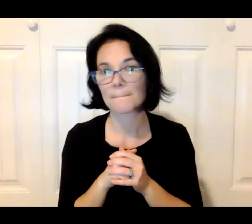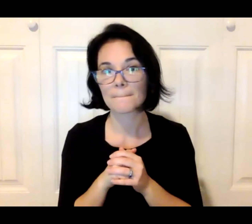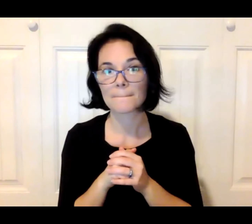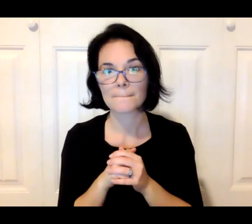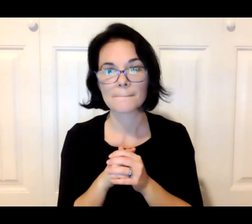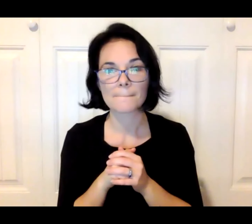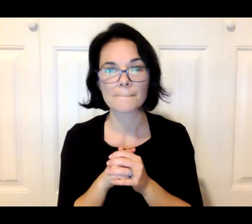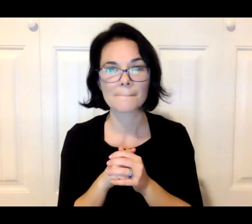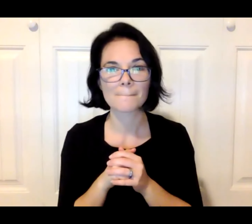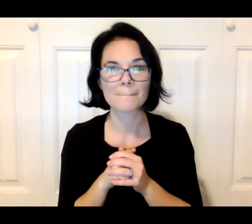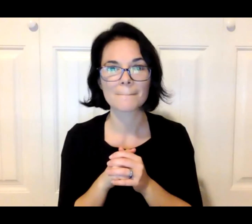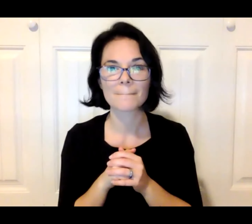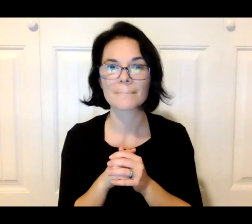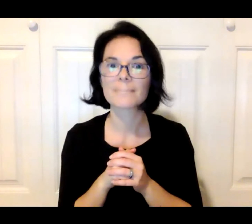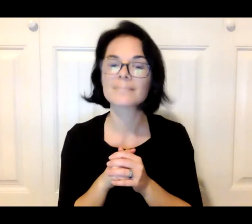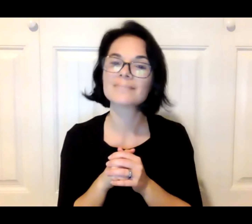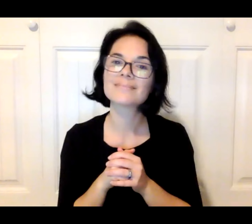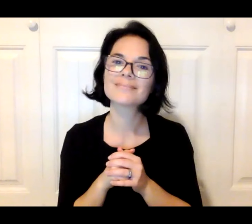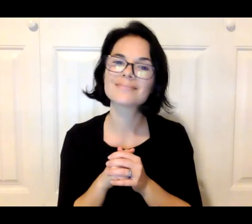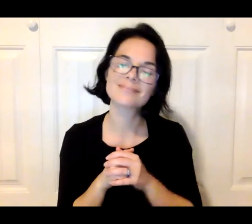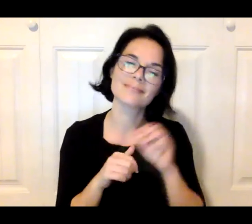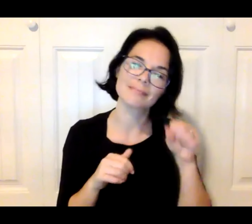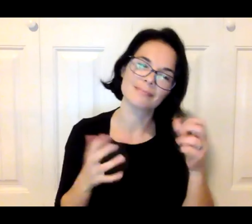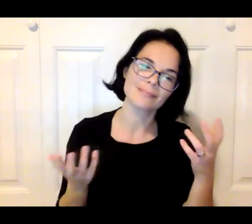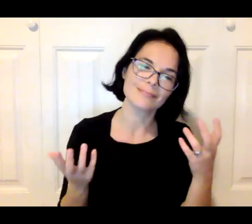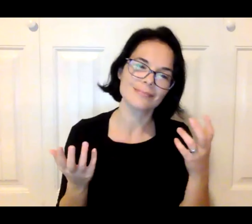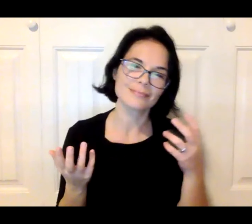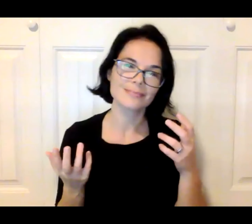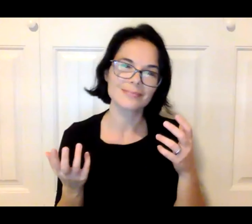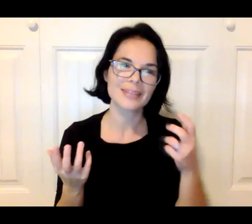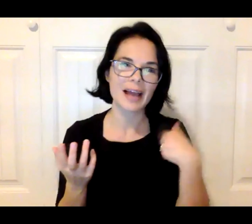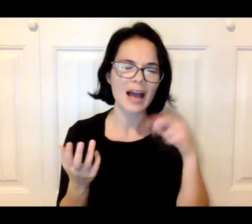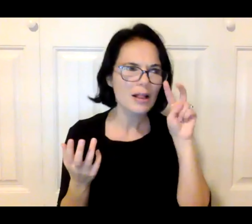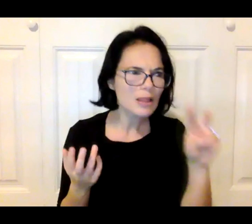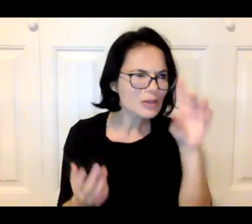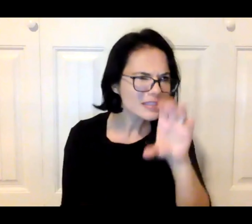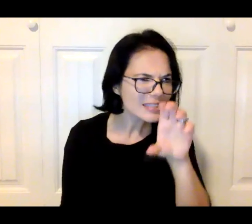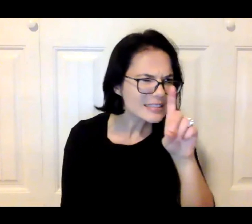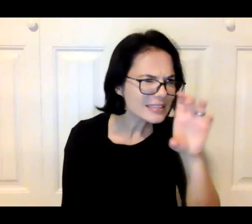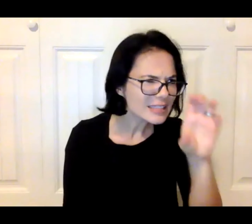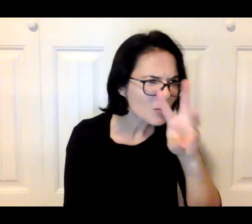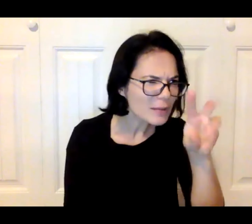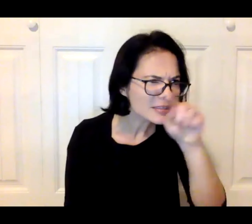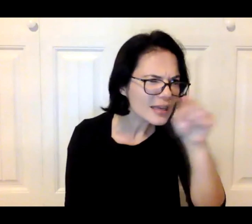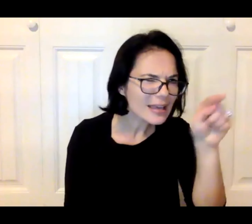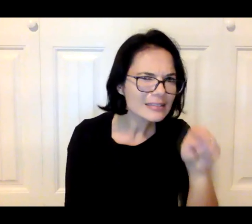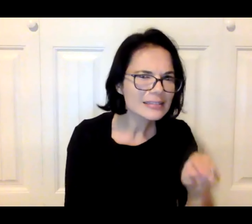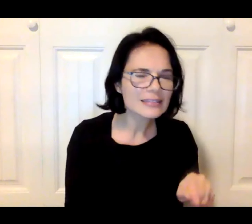even if you’re medically exempt, stores have the right to not let you in due to not wearing a mask.